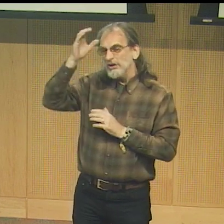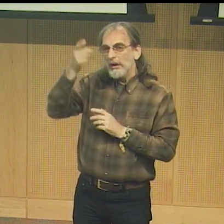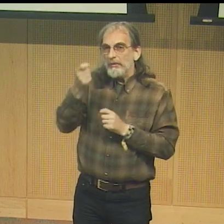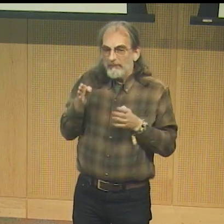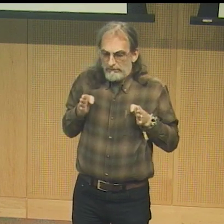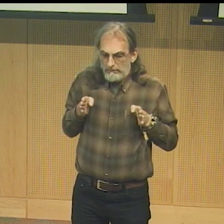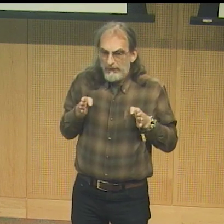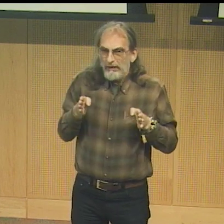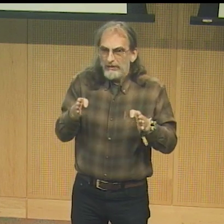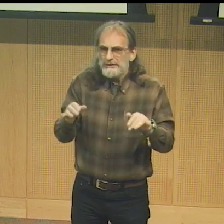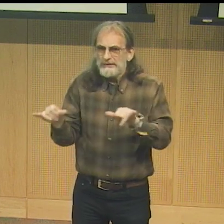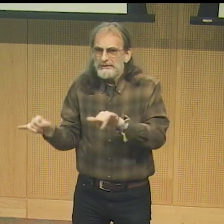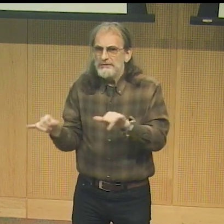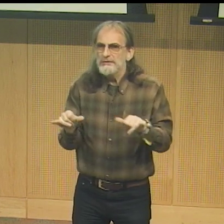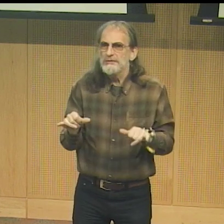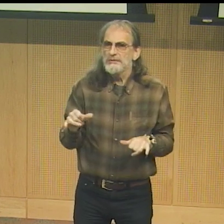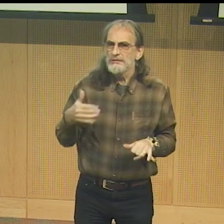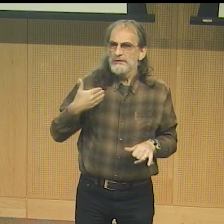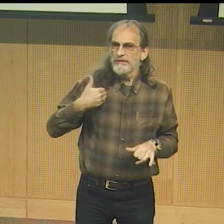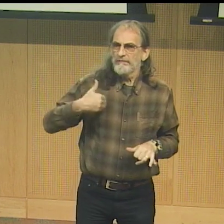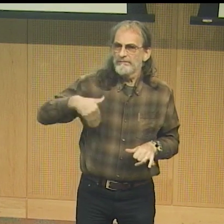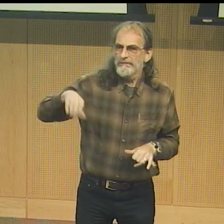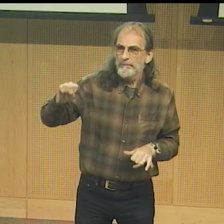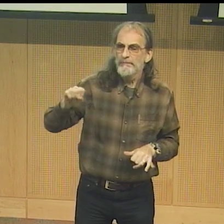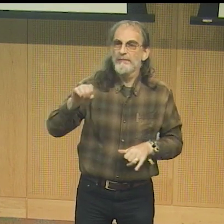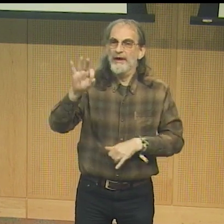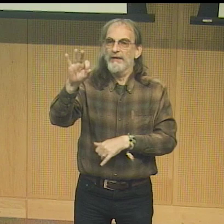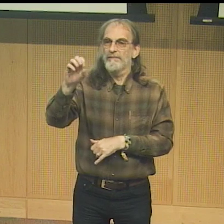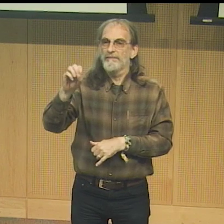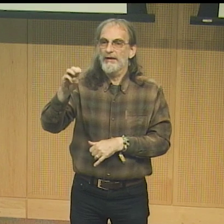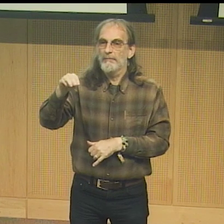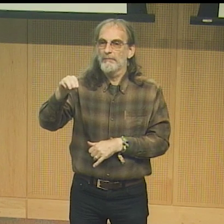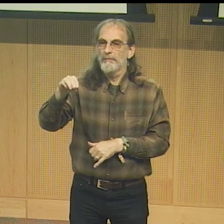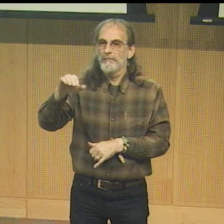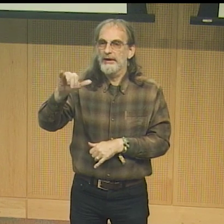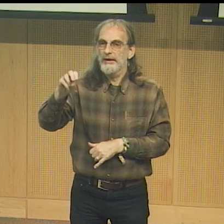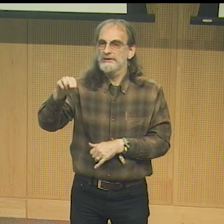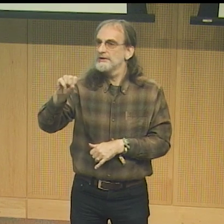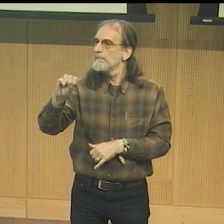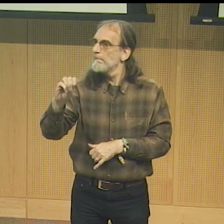It was a way to promote Deaf unity.